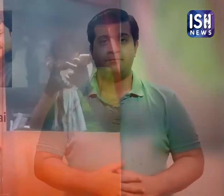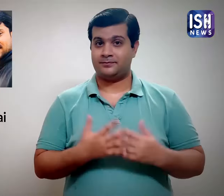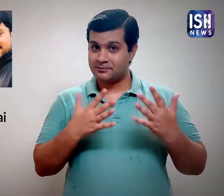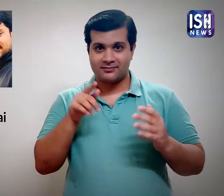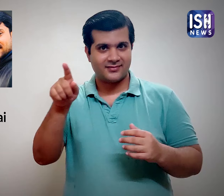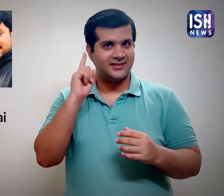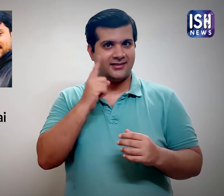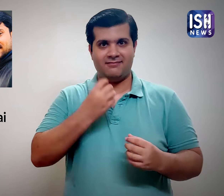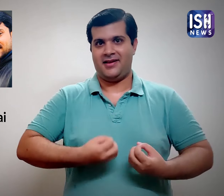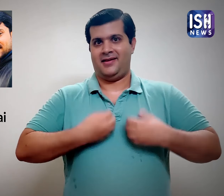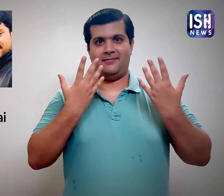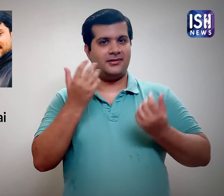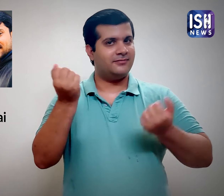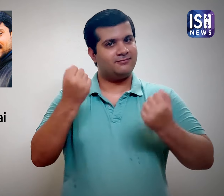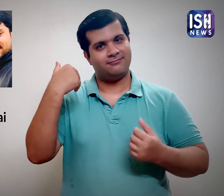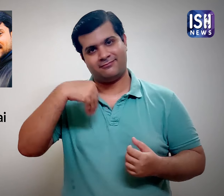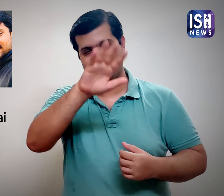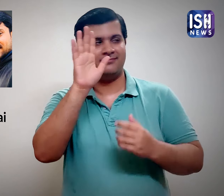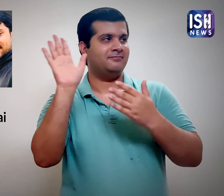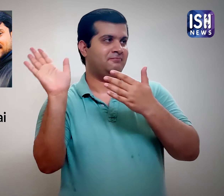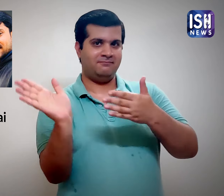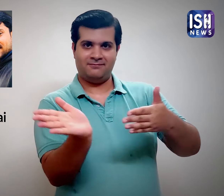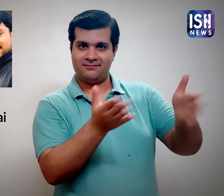Sachin was very happy to get a lift.